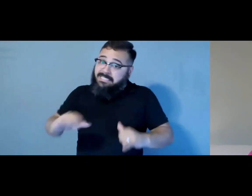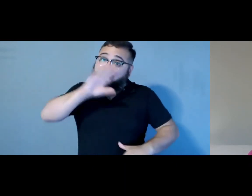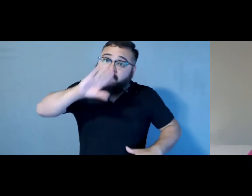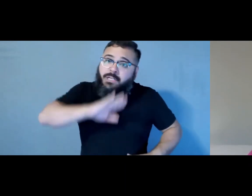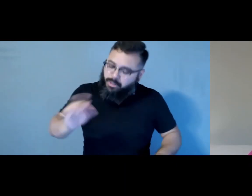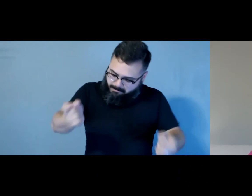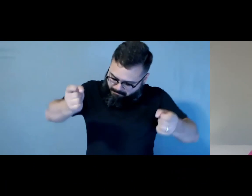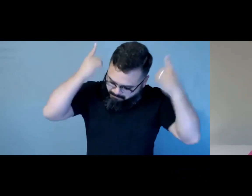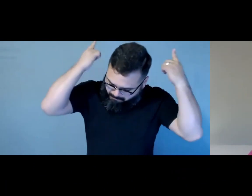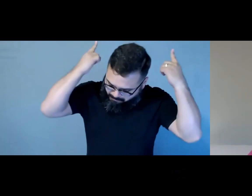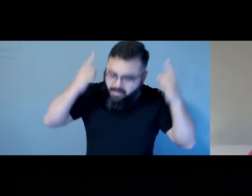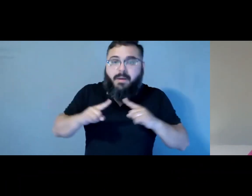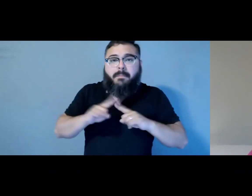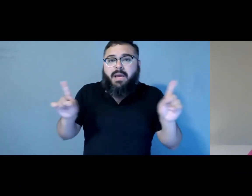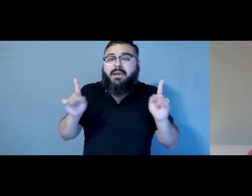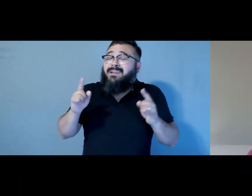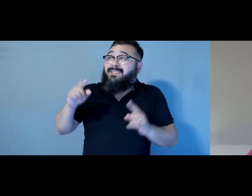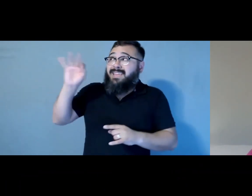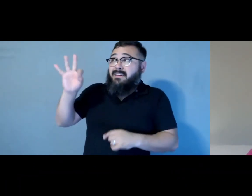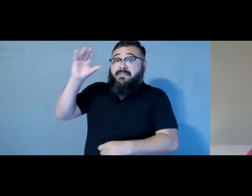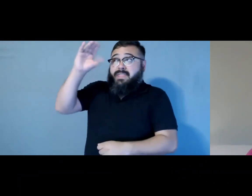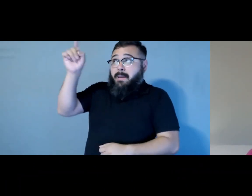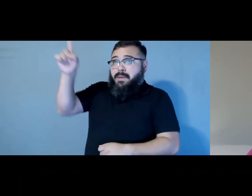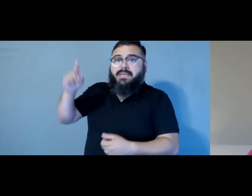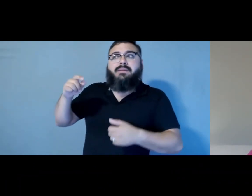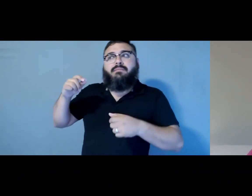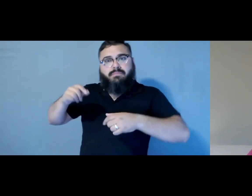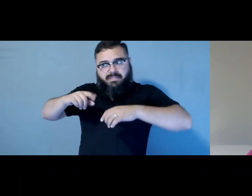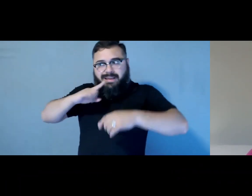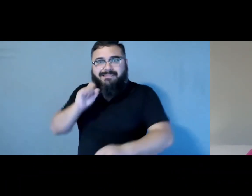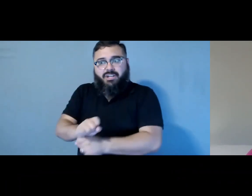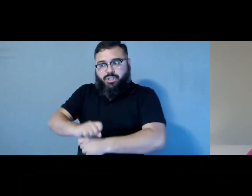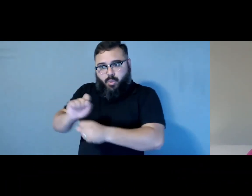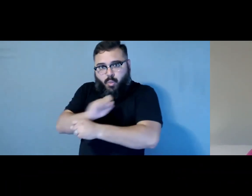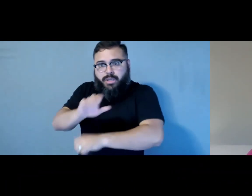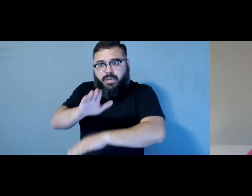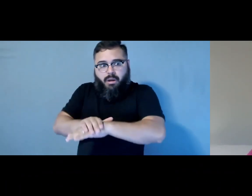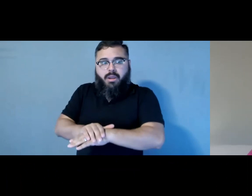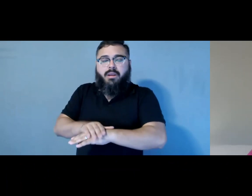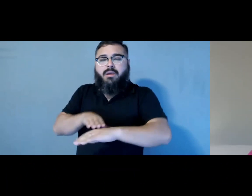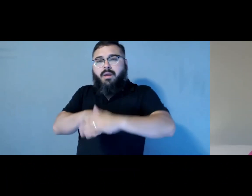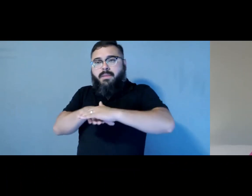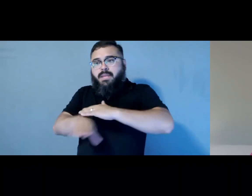but as long as the employer seems to be actively working on the accomodation request, it's probably not gonna be considered